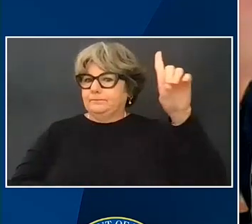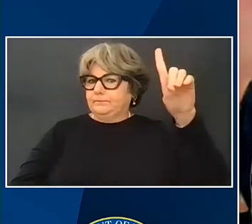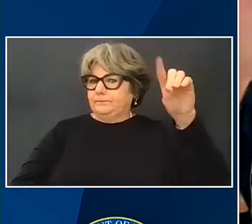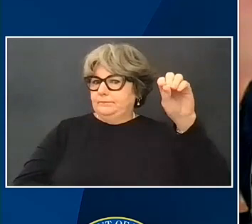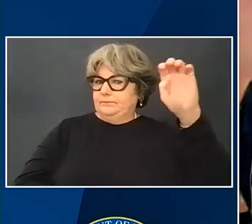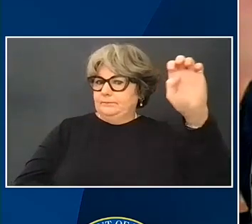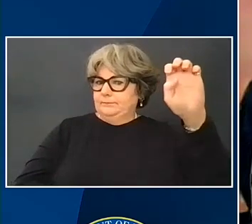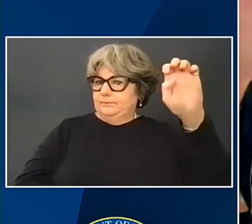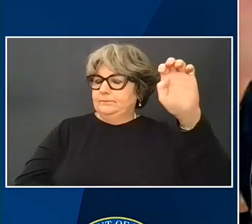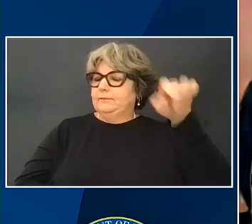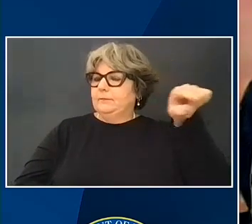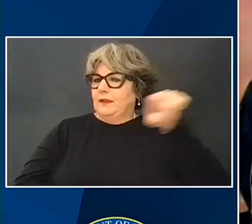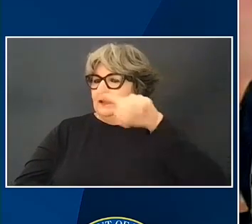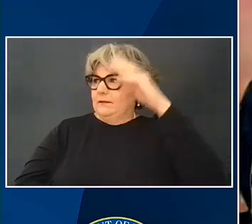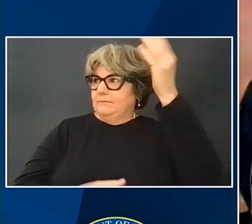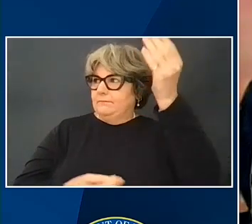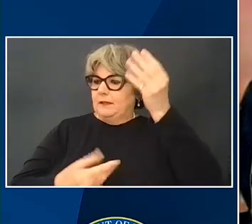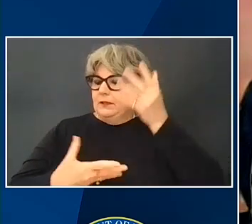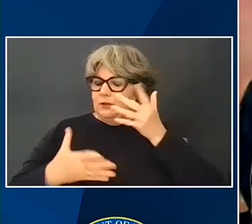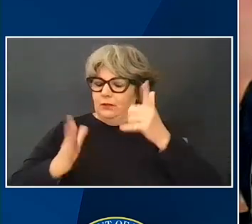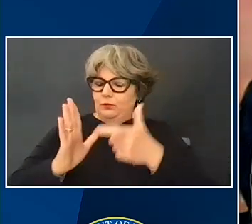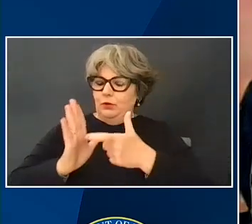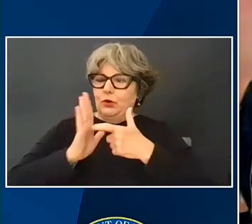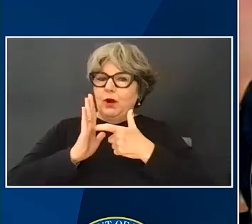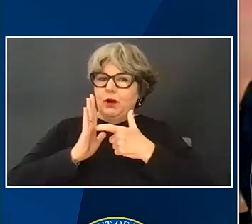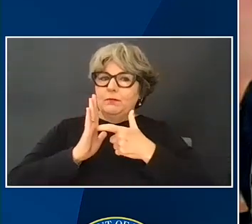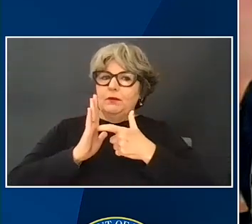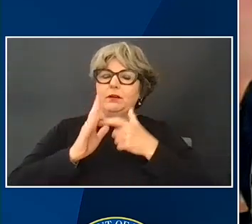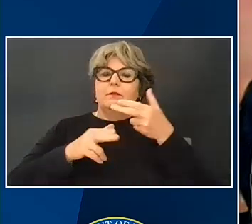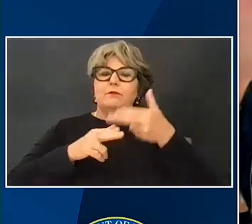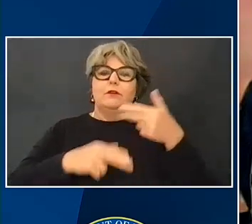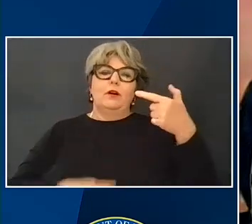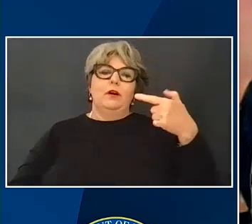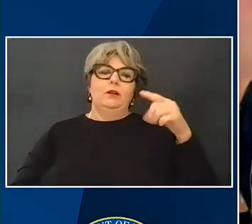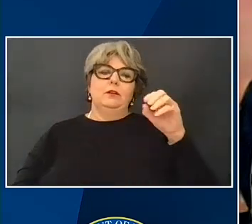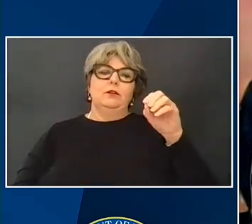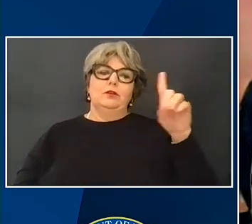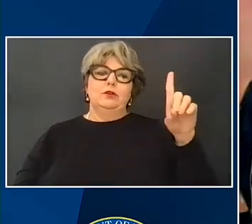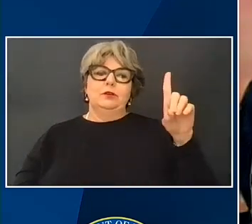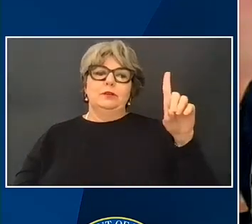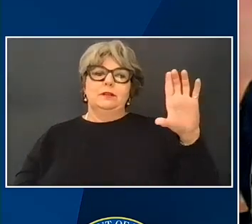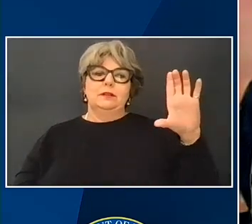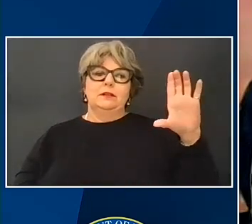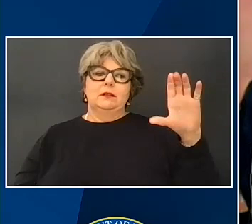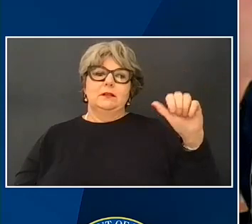us the requirements for a good cause extension. Because I know that ours